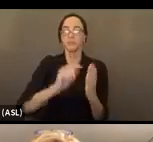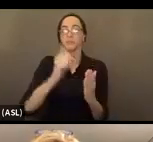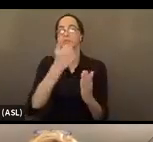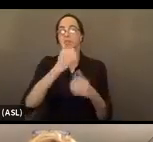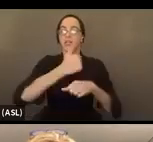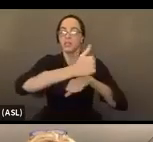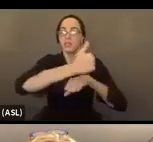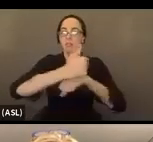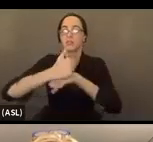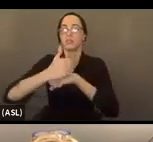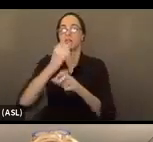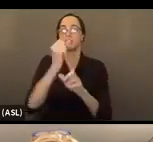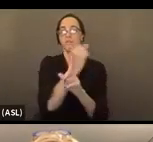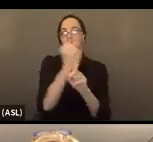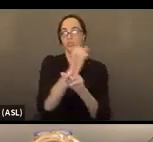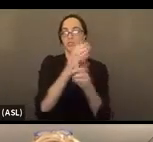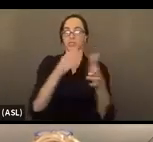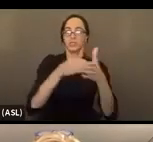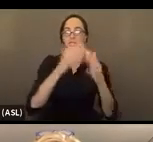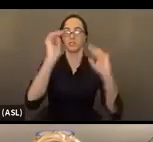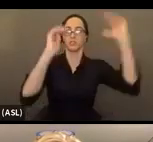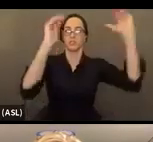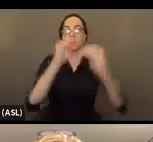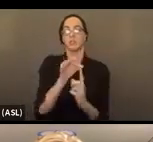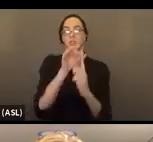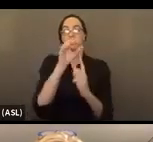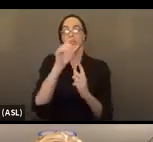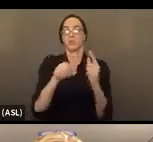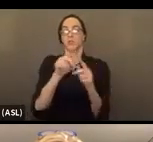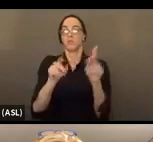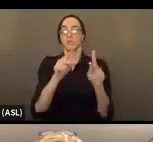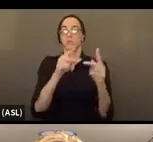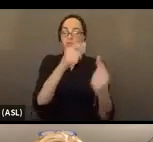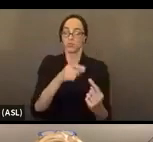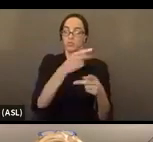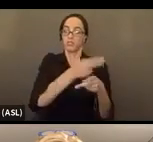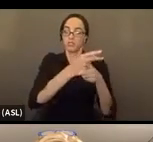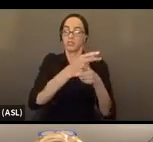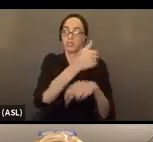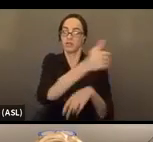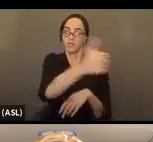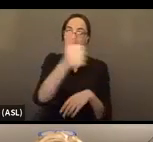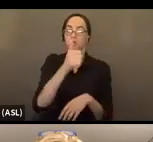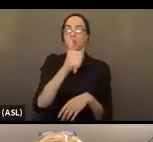struggle to take care of their own needs but again to be able to stay living safely in their home and